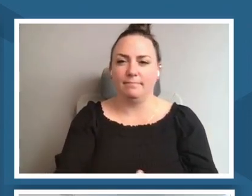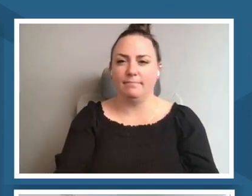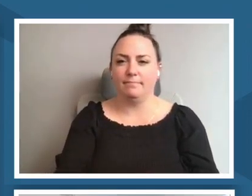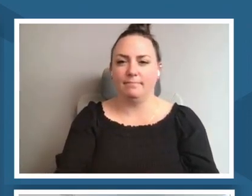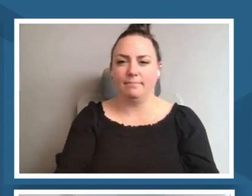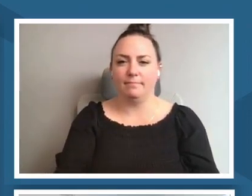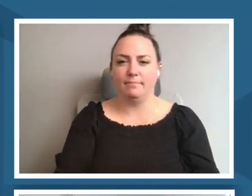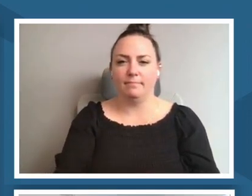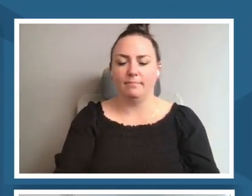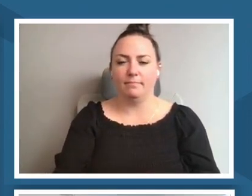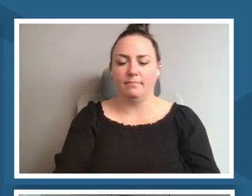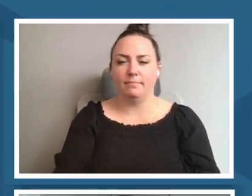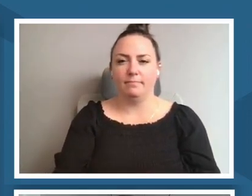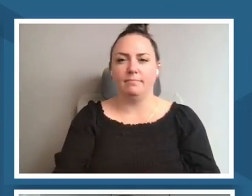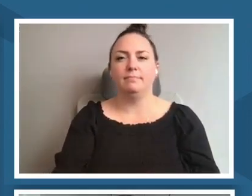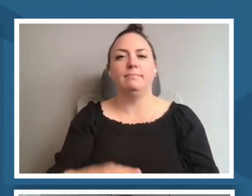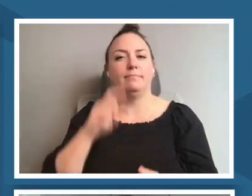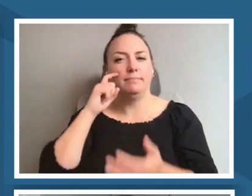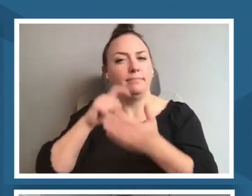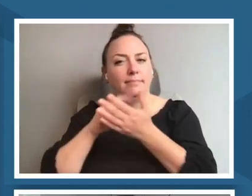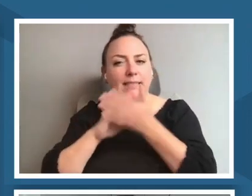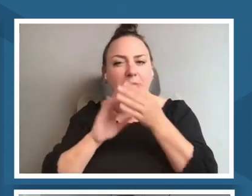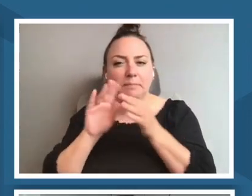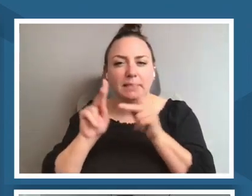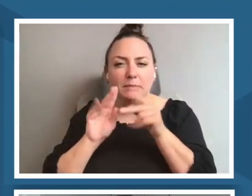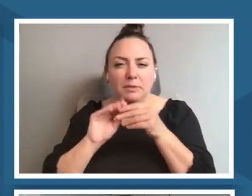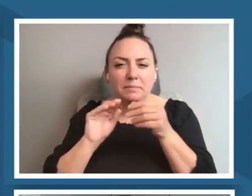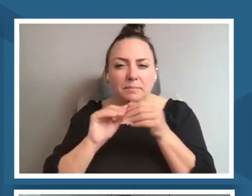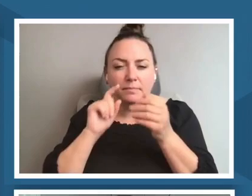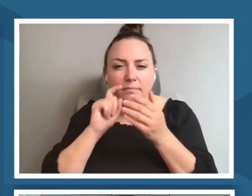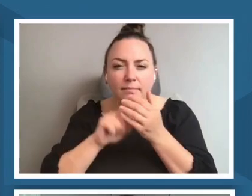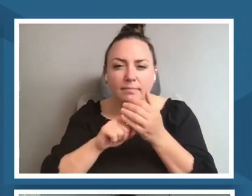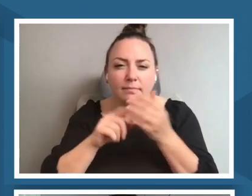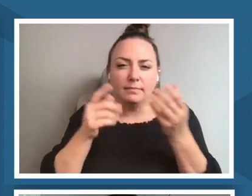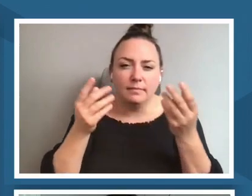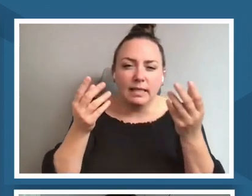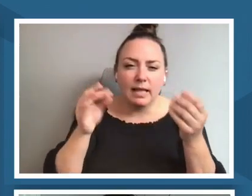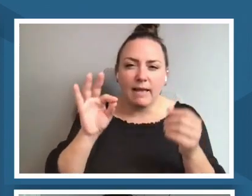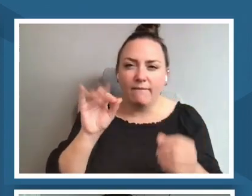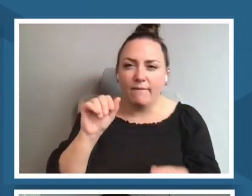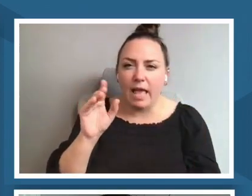some people are noticing the details of